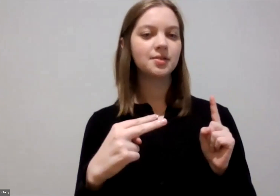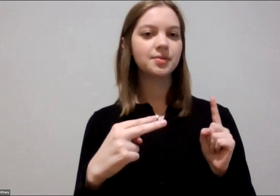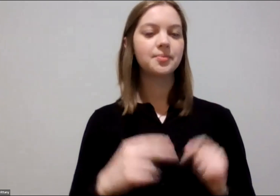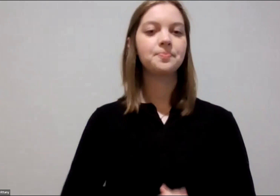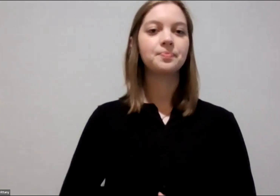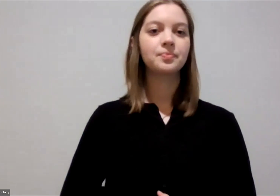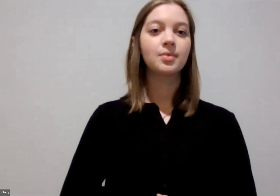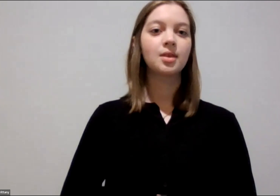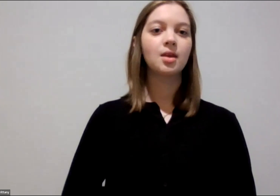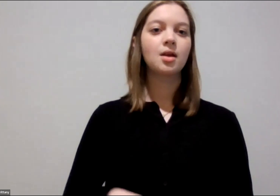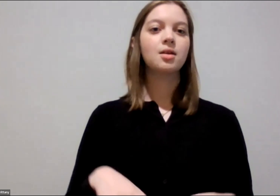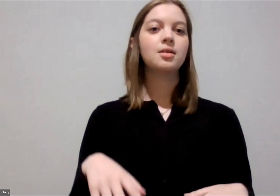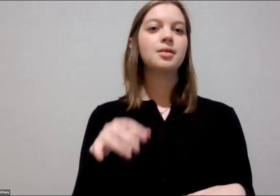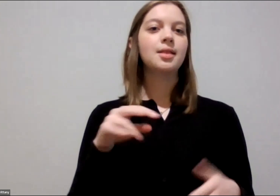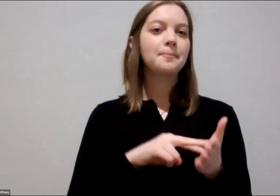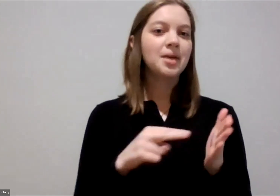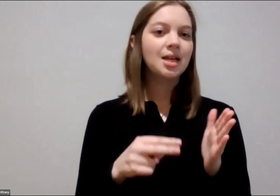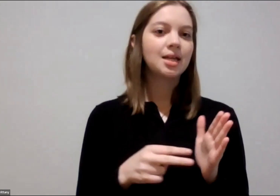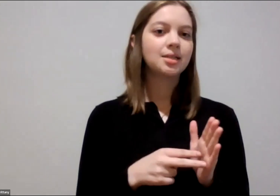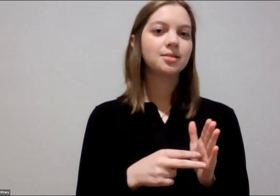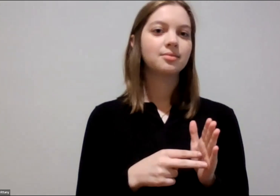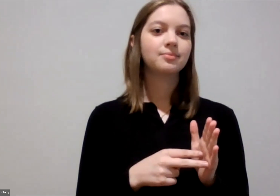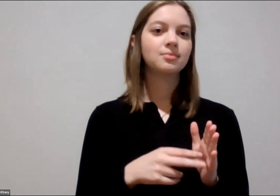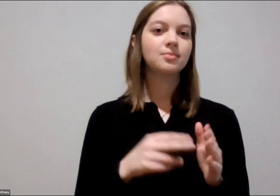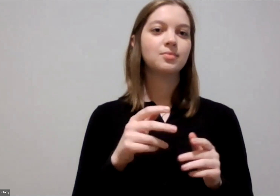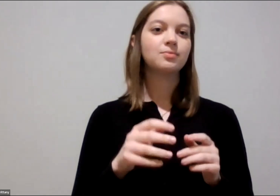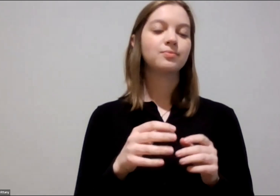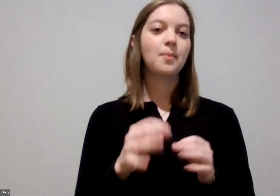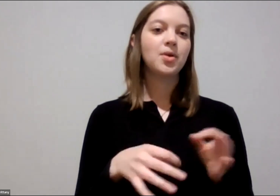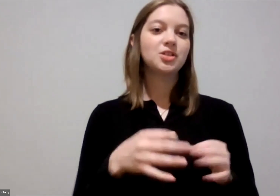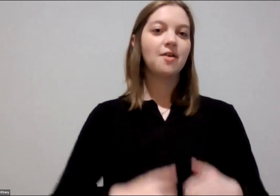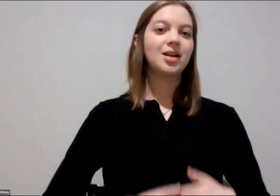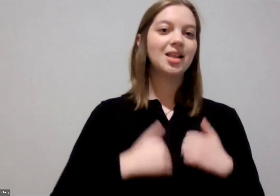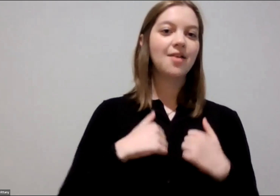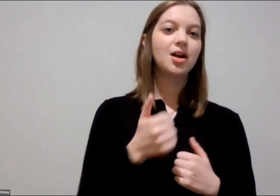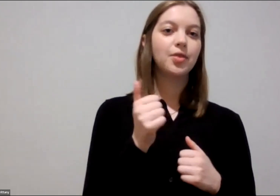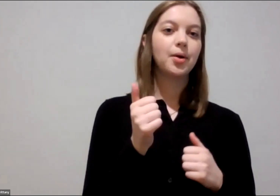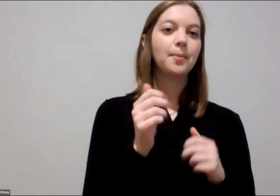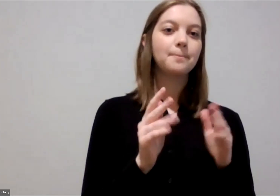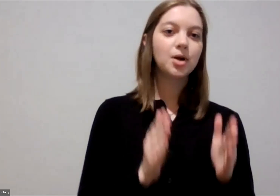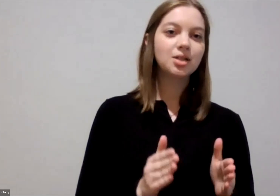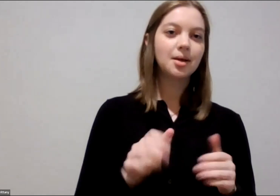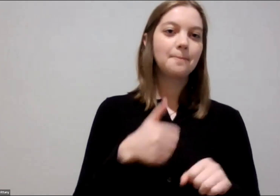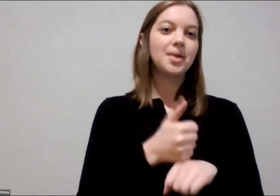In other words, to put themselves in the place of others based on what they were learning.